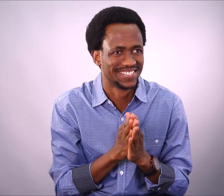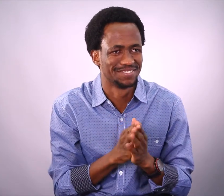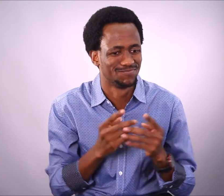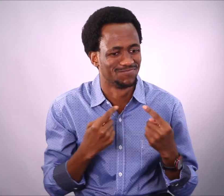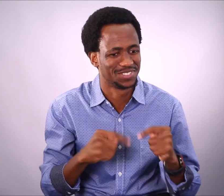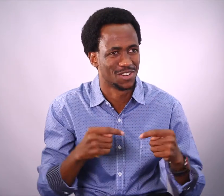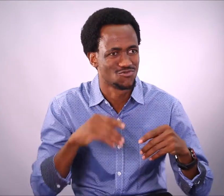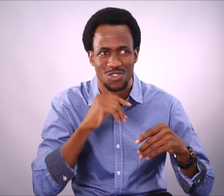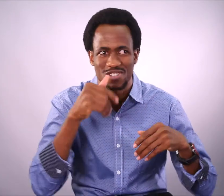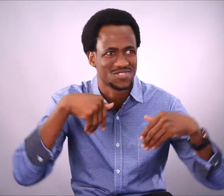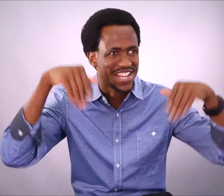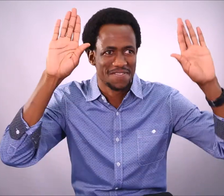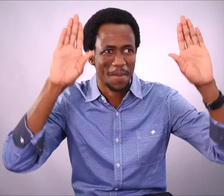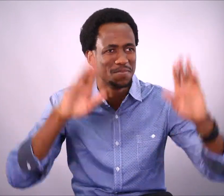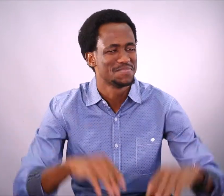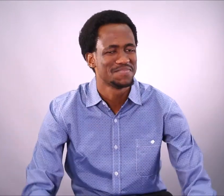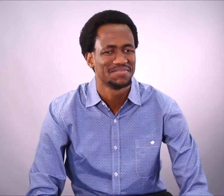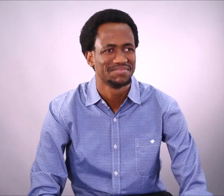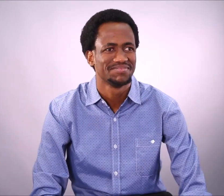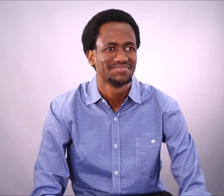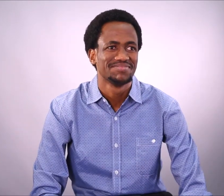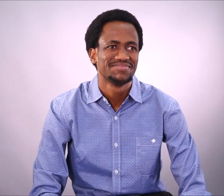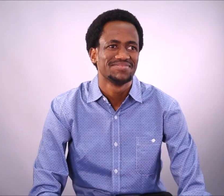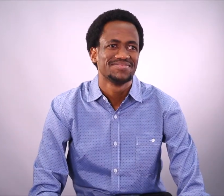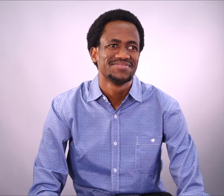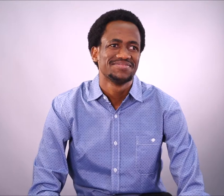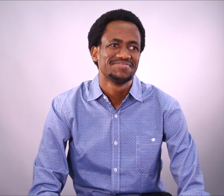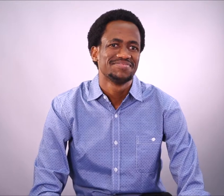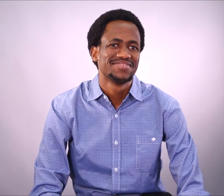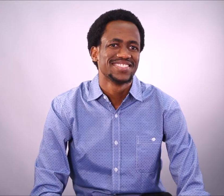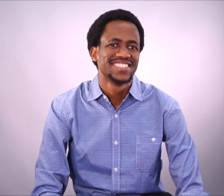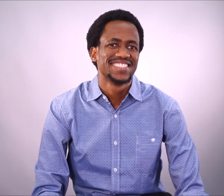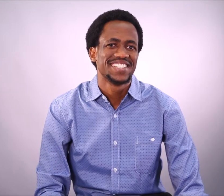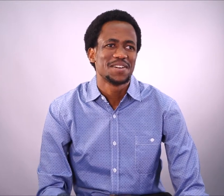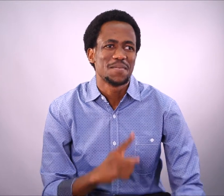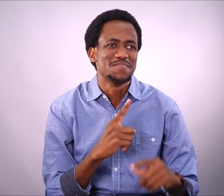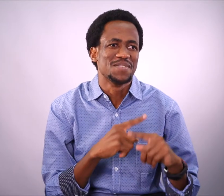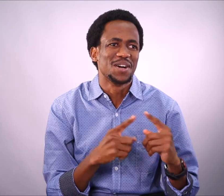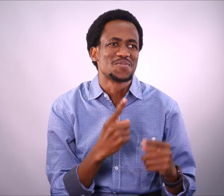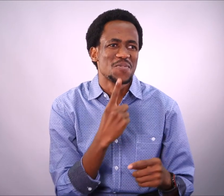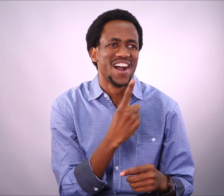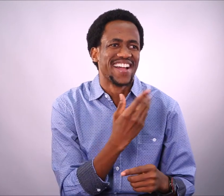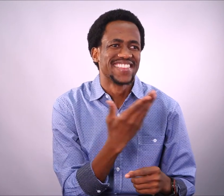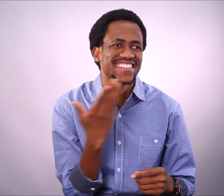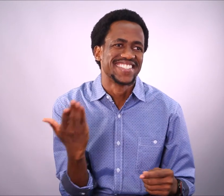so I'm very motivated to keep going and never give up because you never know what you're going to find out if you keep going.